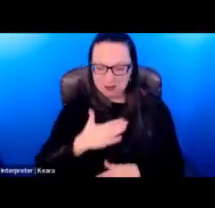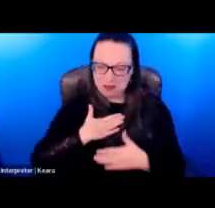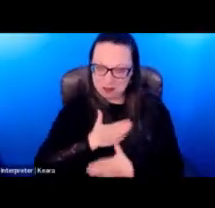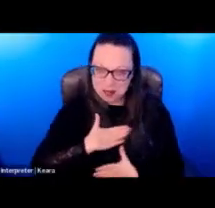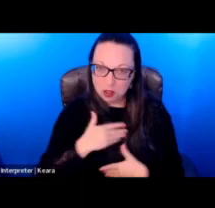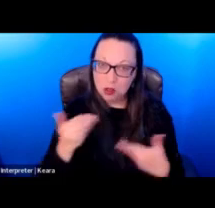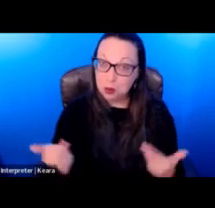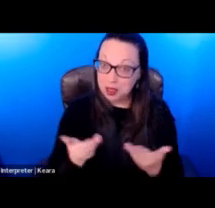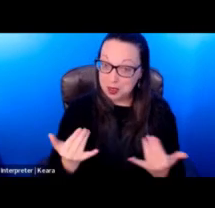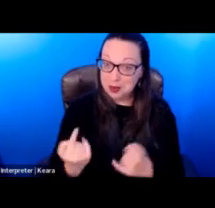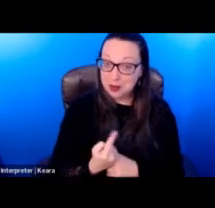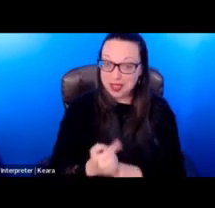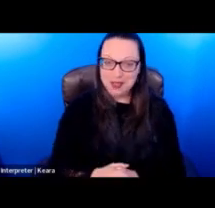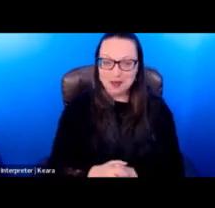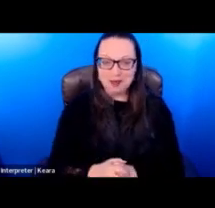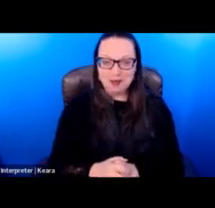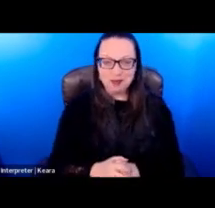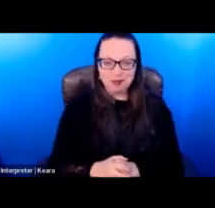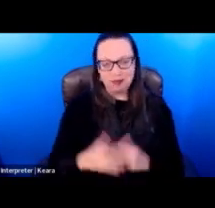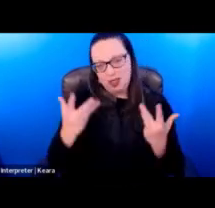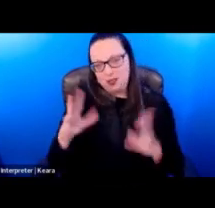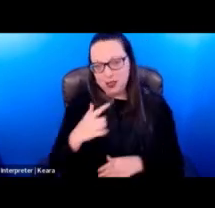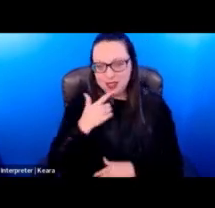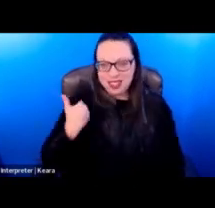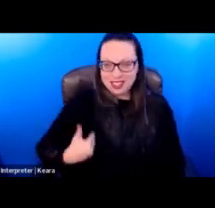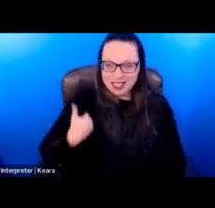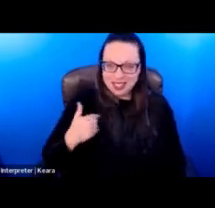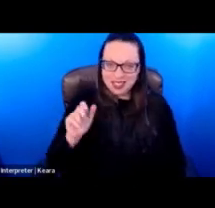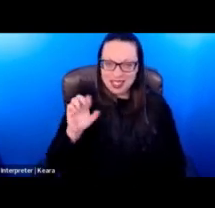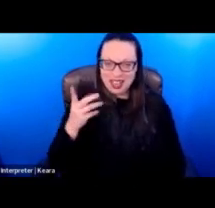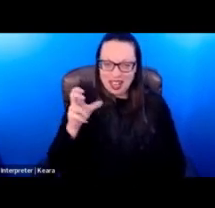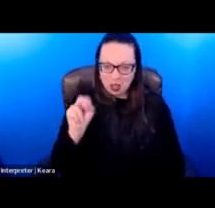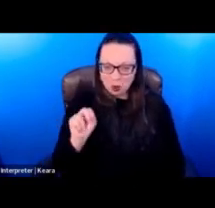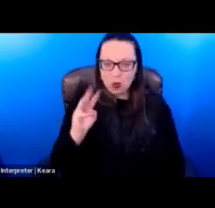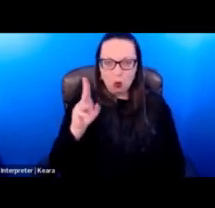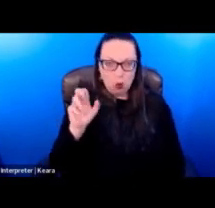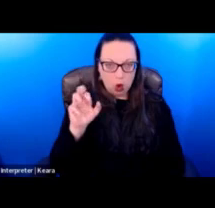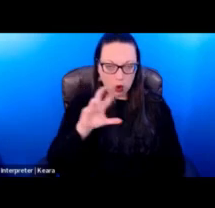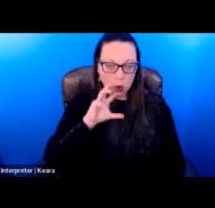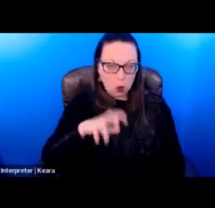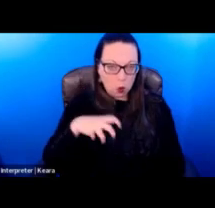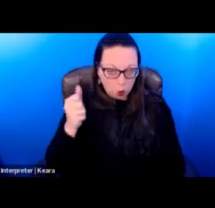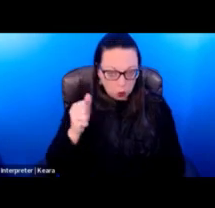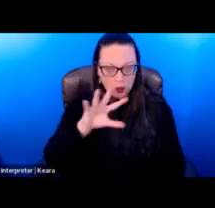today. As indicated, I'm Edwin Walker, I'm an older African American male with gray hair, a